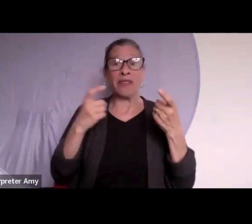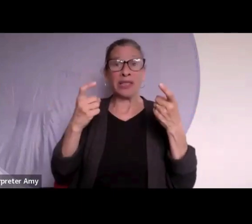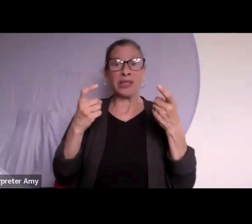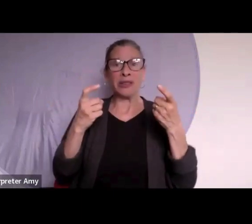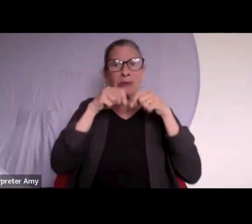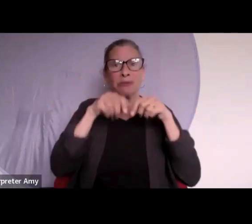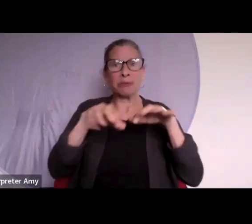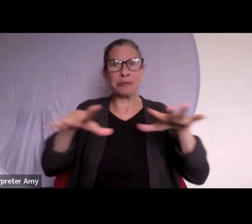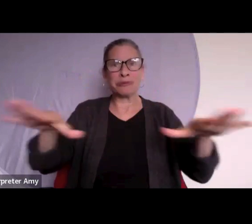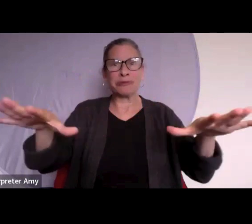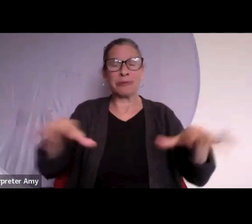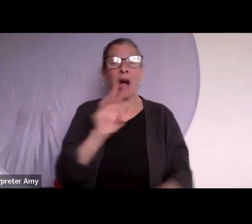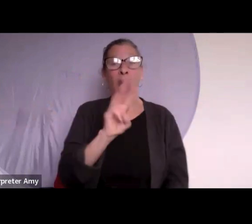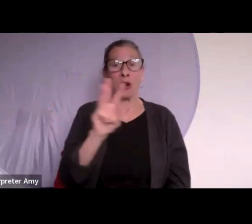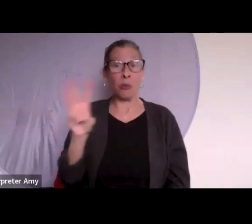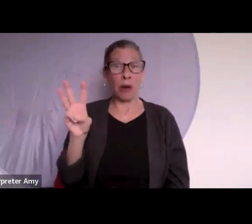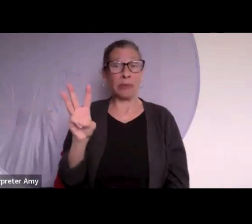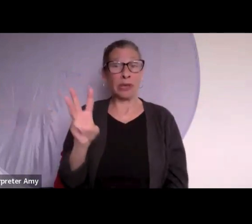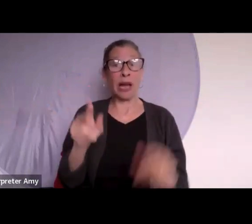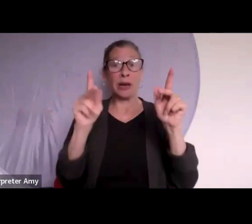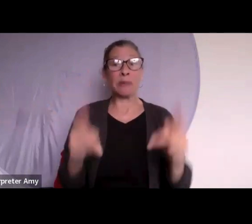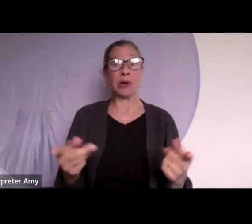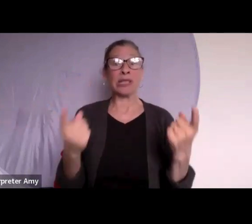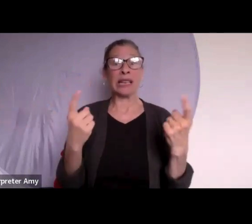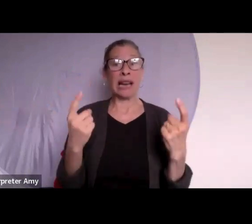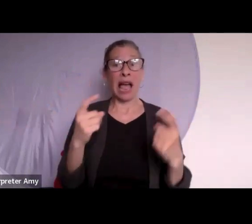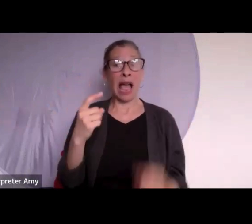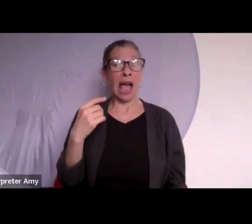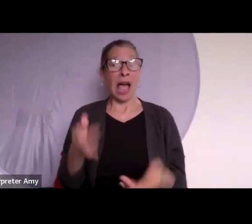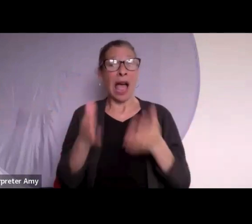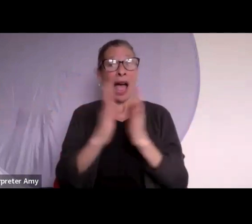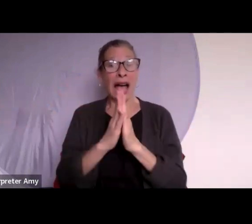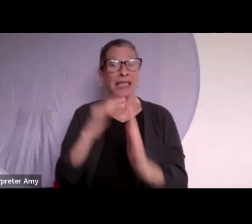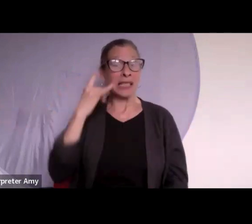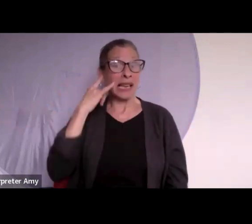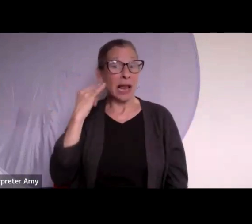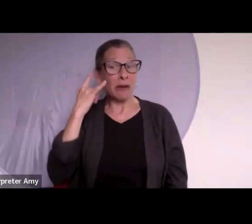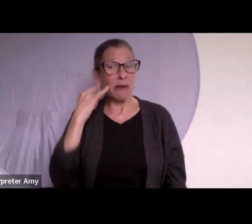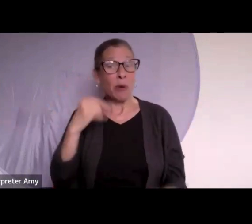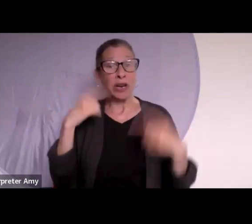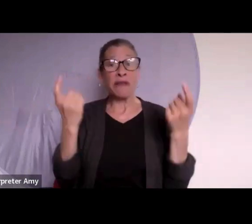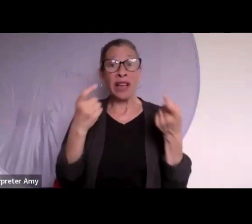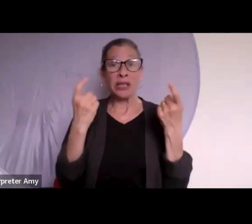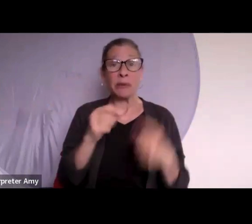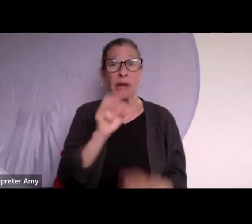website, somebody asked about the California film festivals. On our website, I'm reliabilities that org there's a